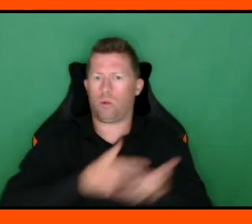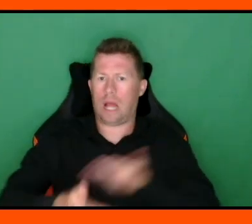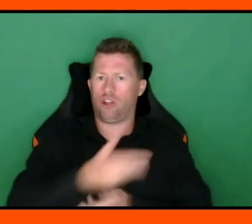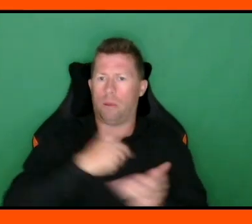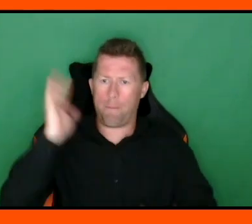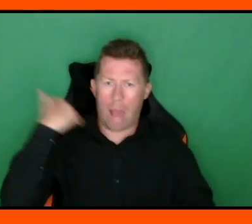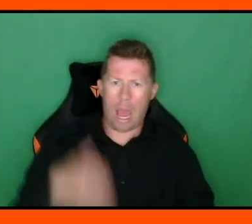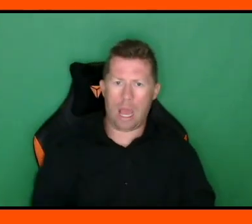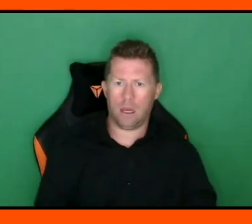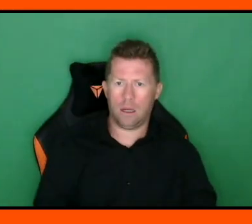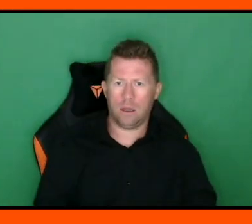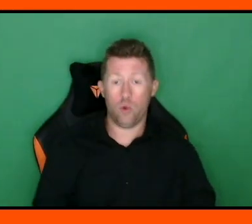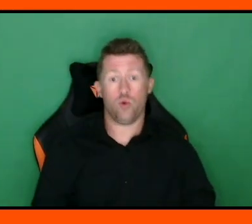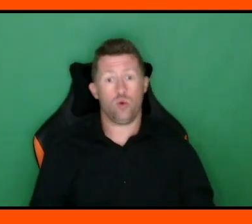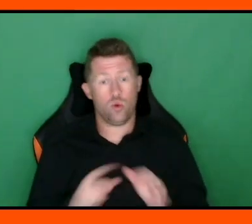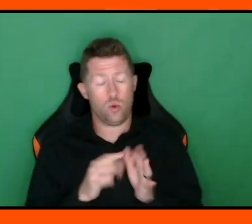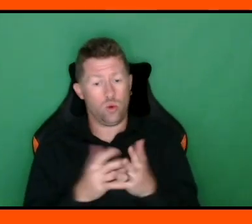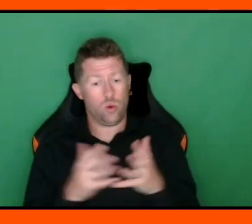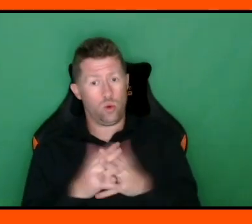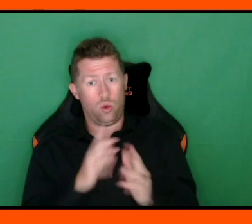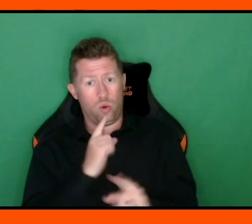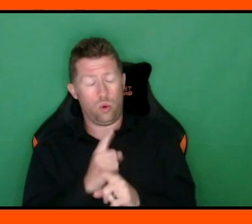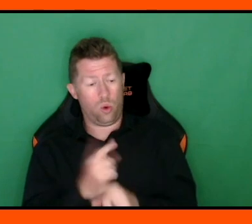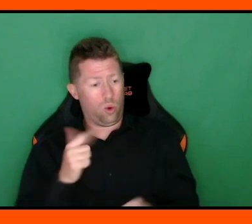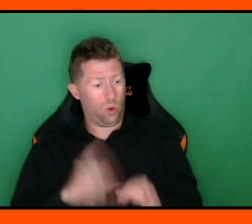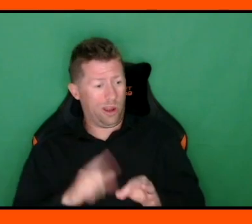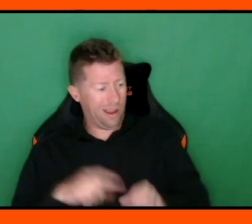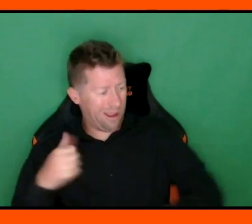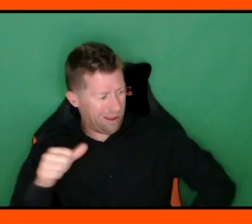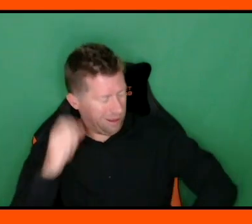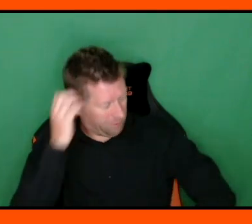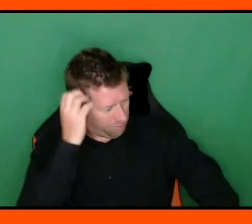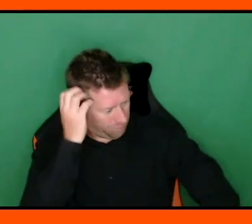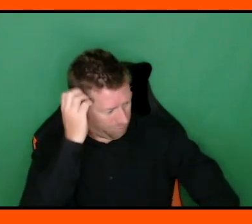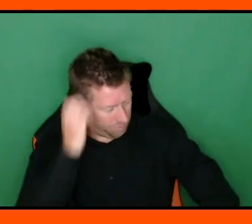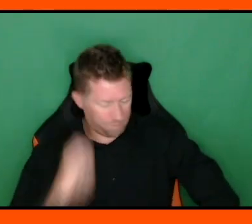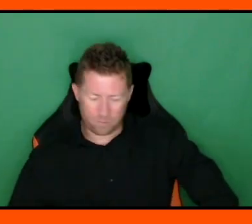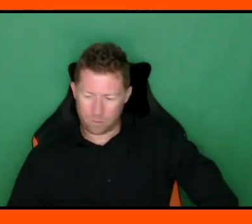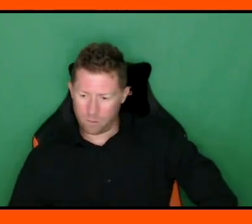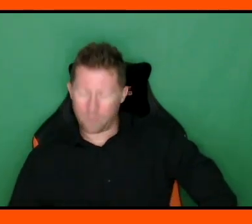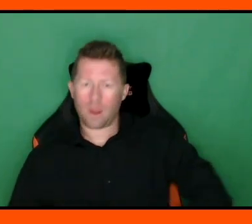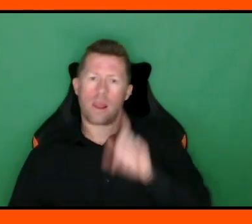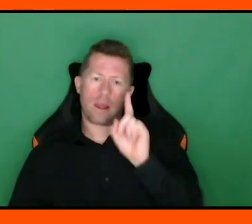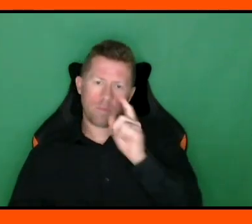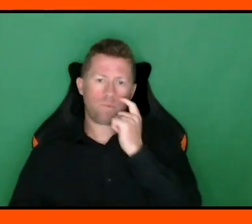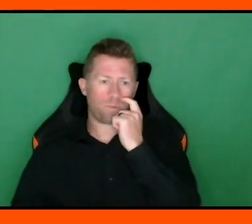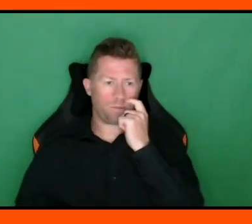That’s a good question. The consultation hub does actually link off